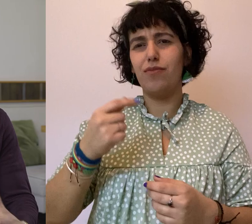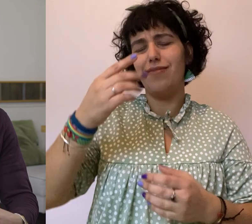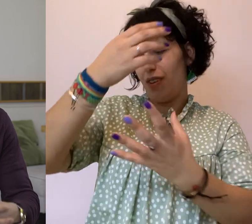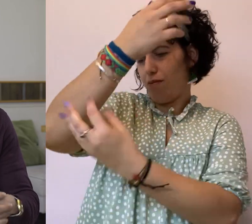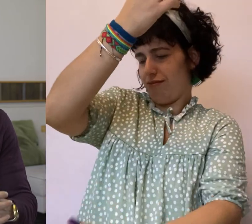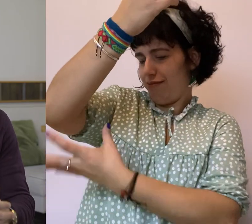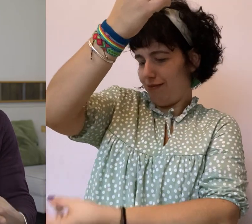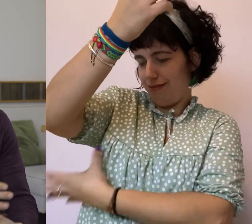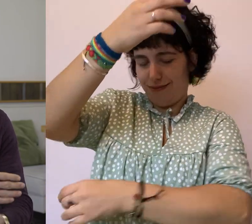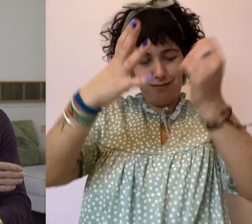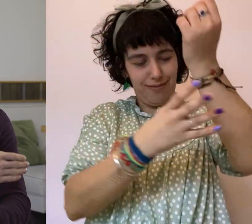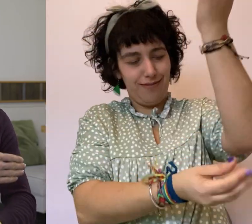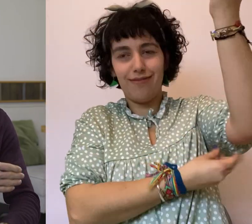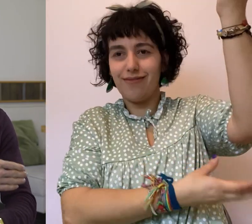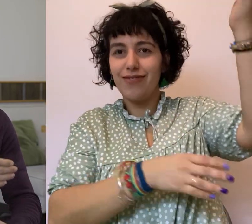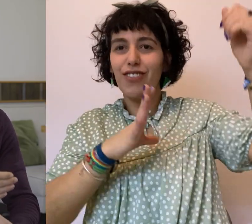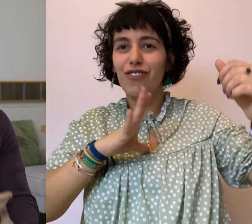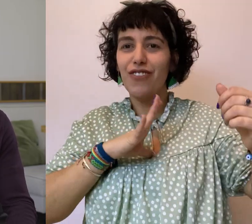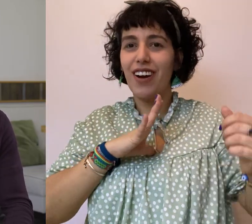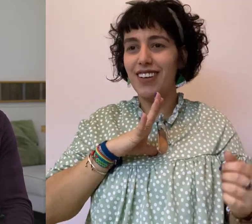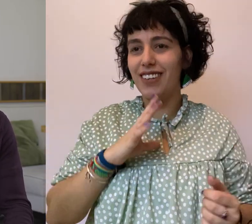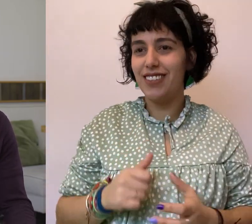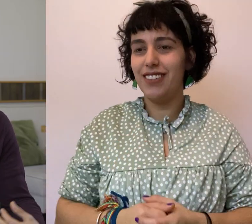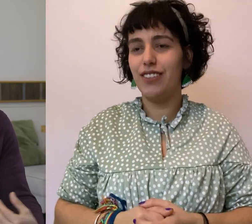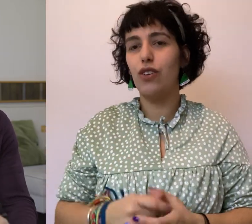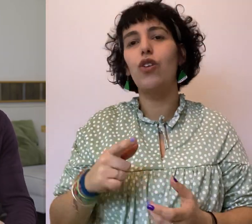it really is such a jacket which someone did it up brown. It gets full on me,